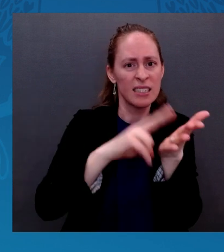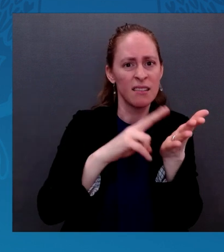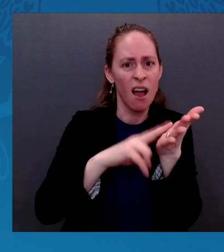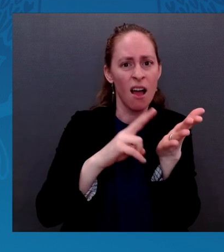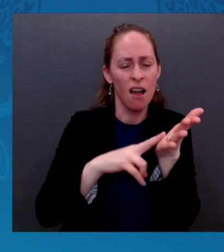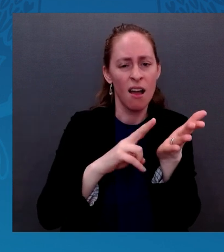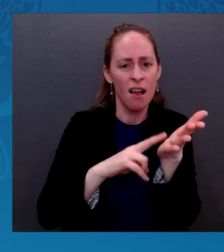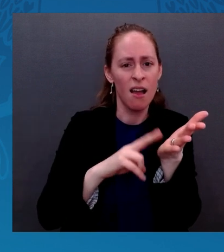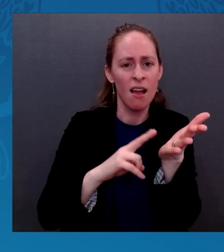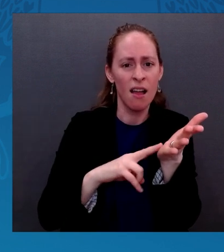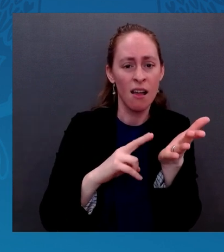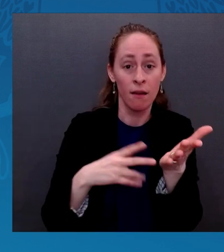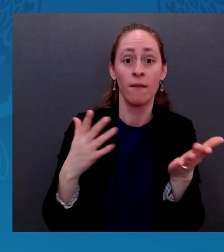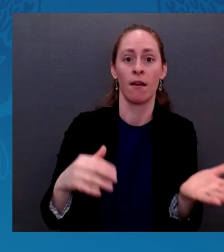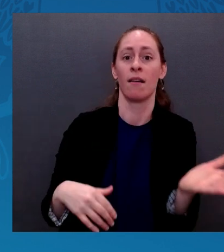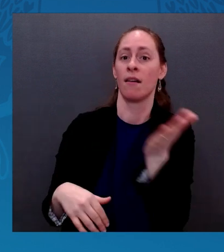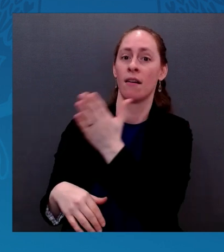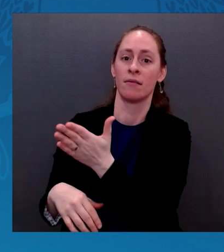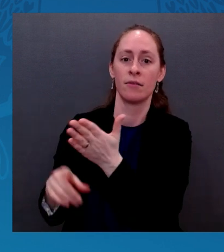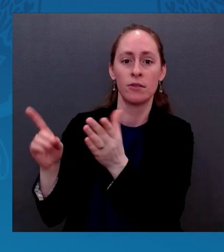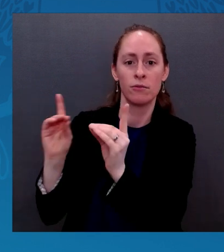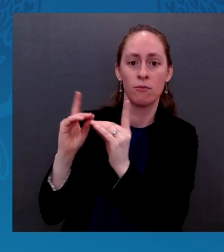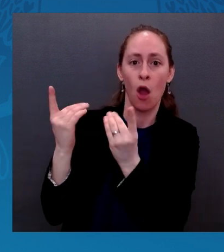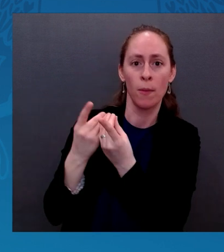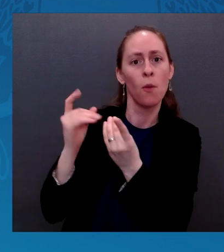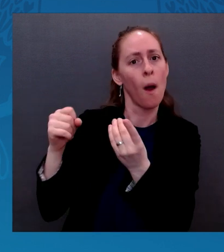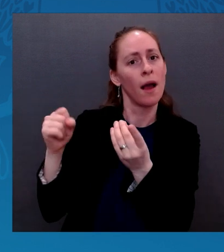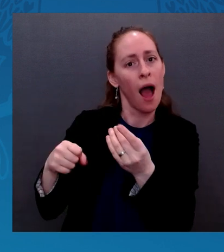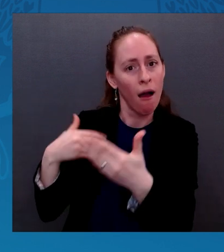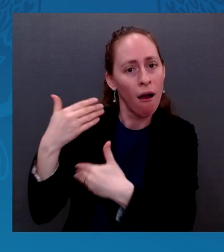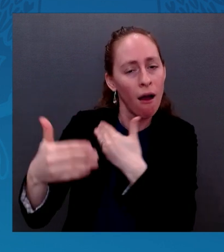But not only that, what the mayor has done